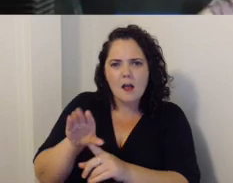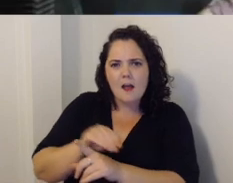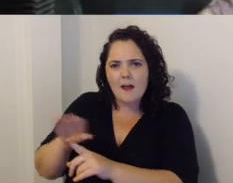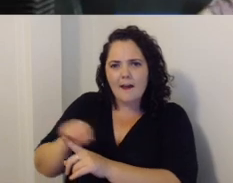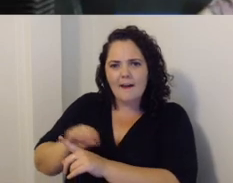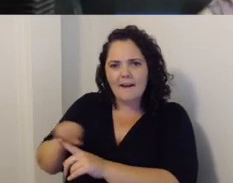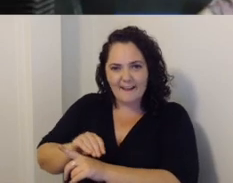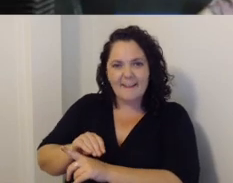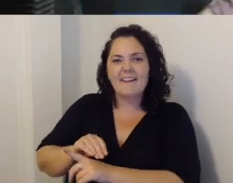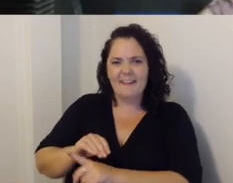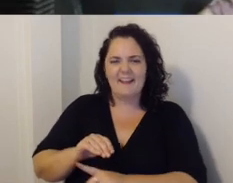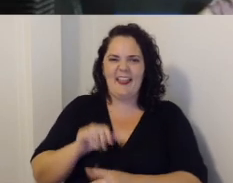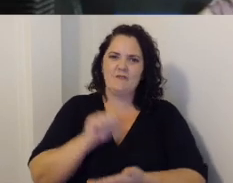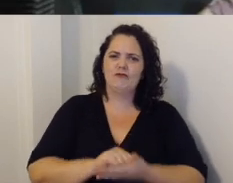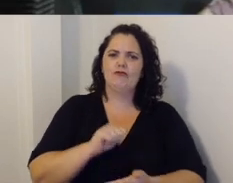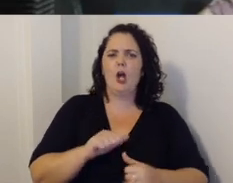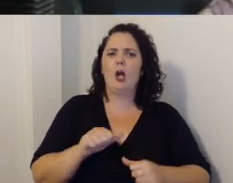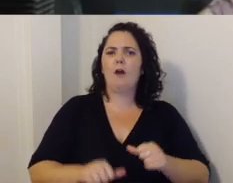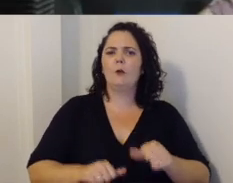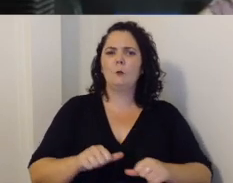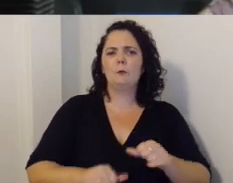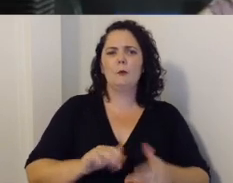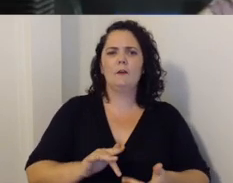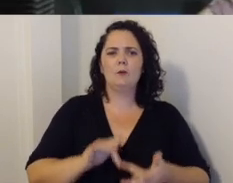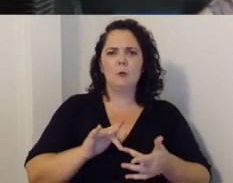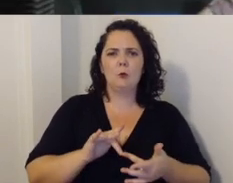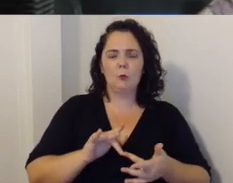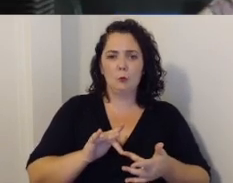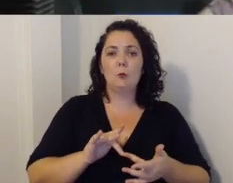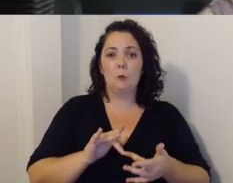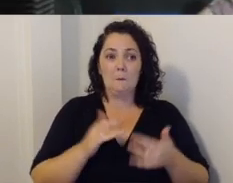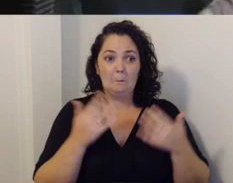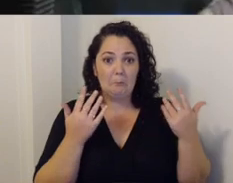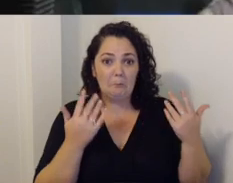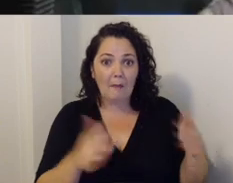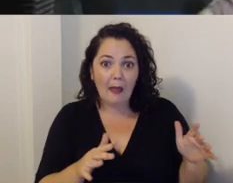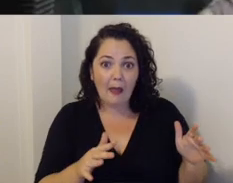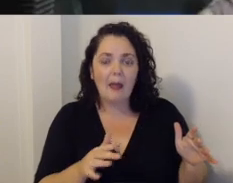and going through these stages of initiation until finally students were allowed to graduate, if you